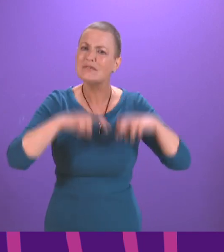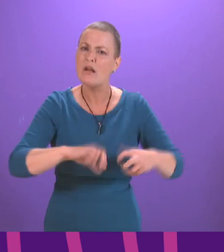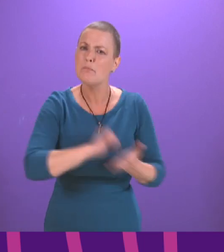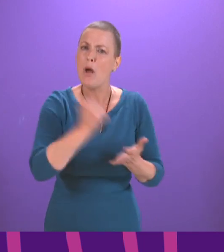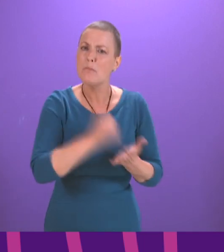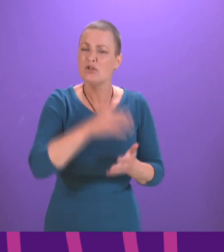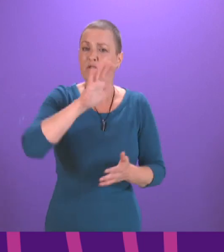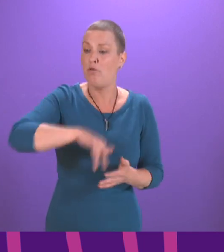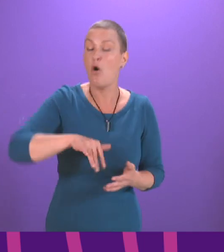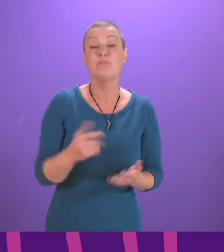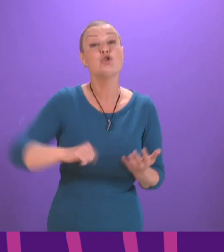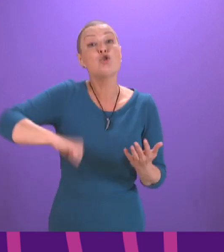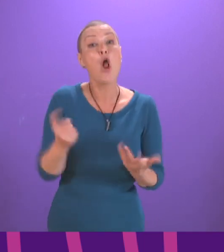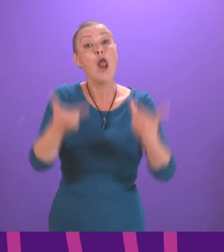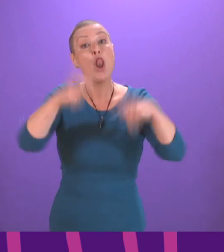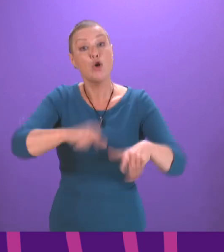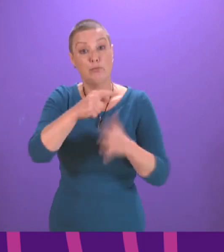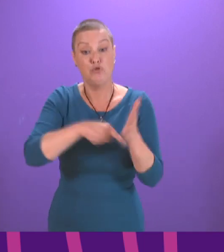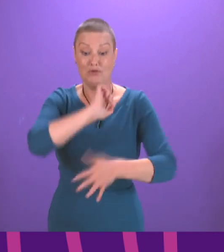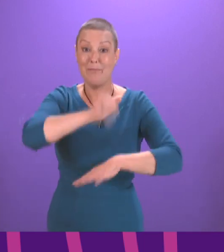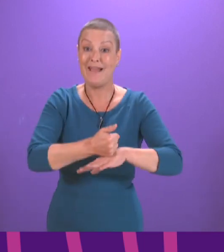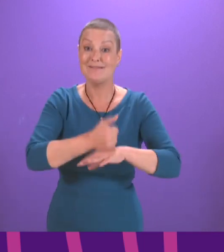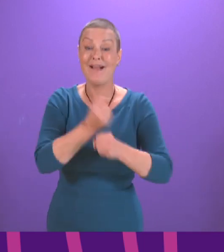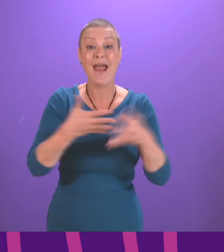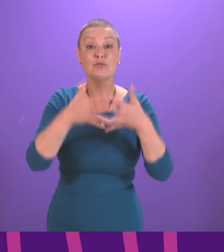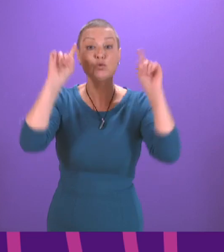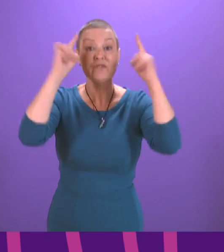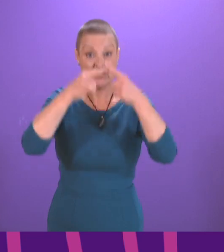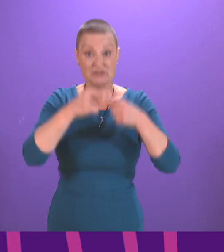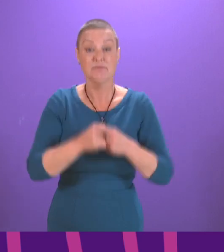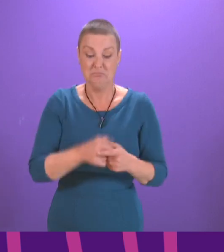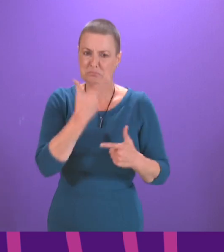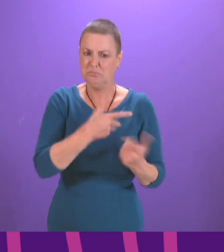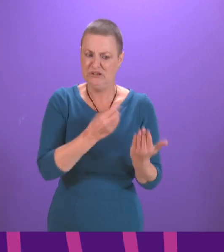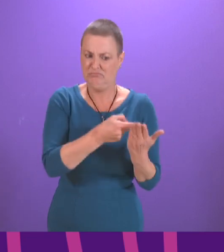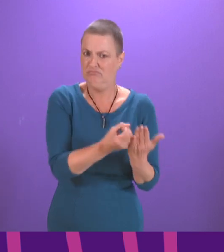the Scotland in Lockdown project, based at the University of Glasgow, which highlighted